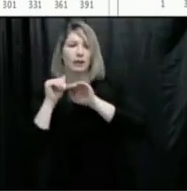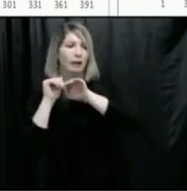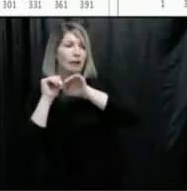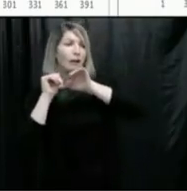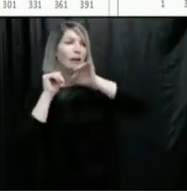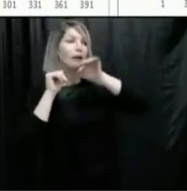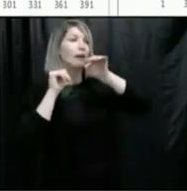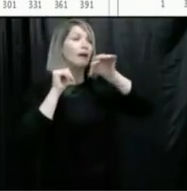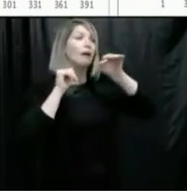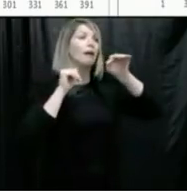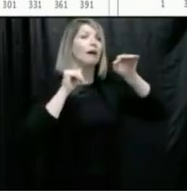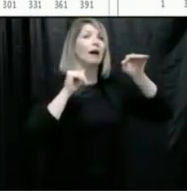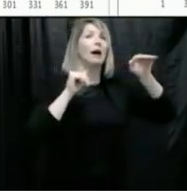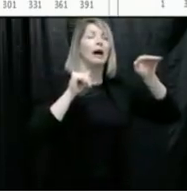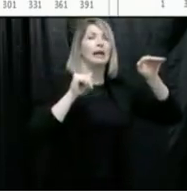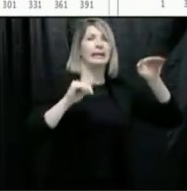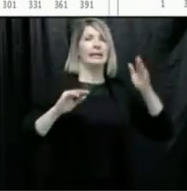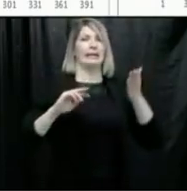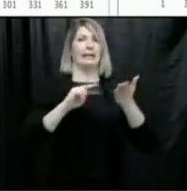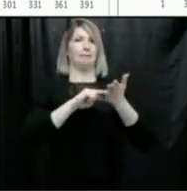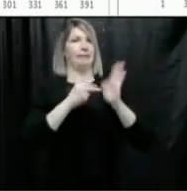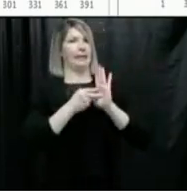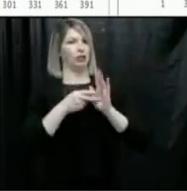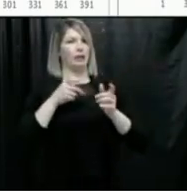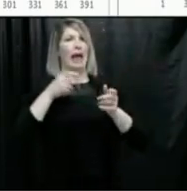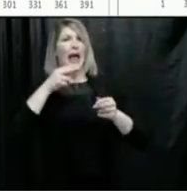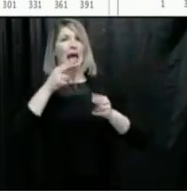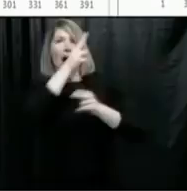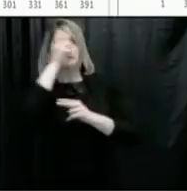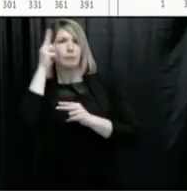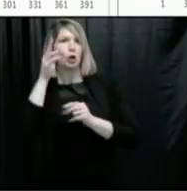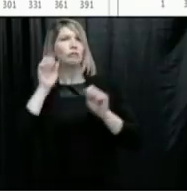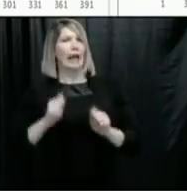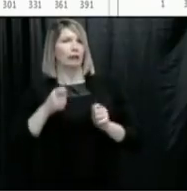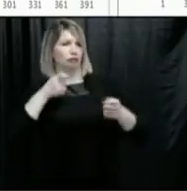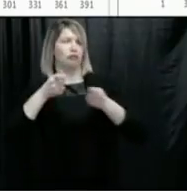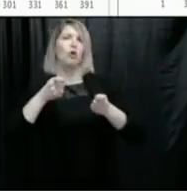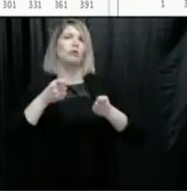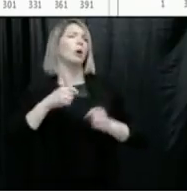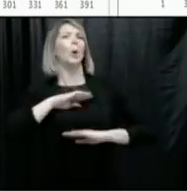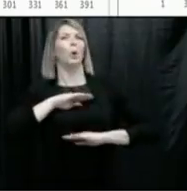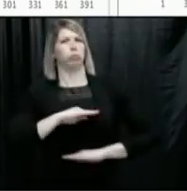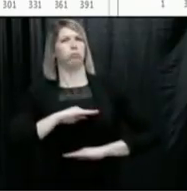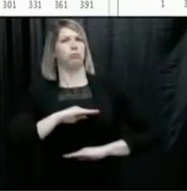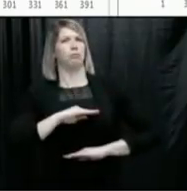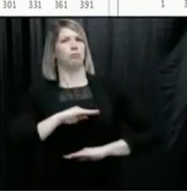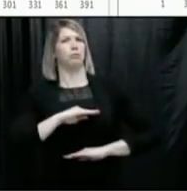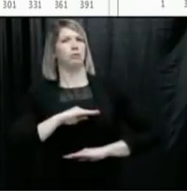FLATTEN THE CURVE MORE. THE MORE YOU FLATTEN THE CURVE, THE EASIER IT IS FOR THE HEALTH-CARE SYSTEM TO